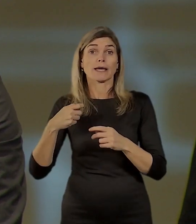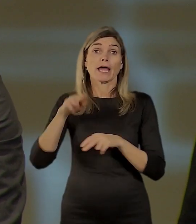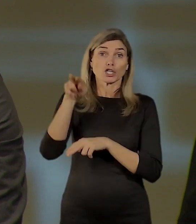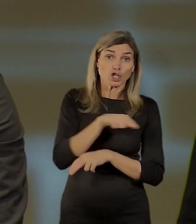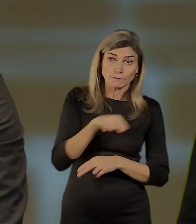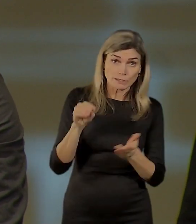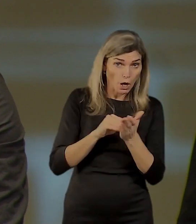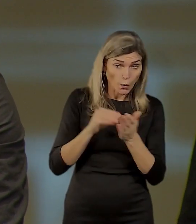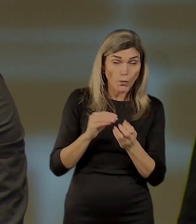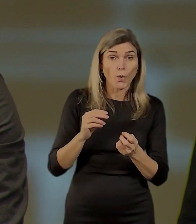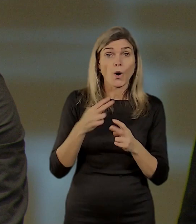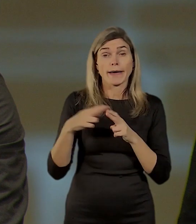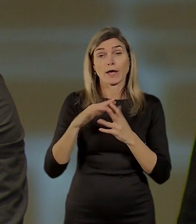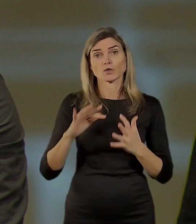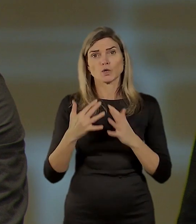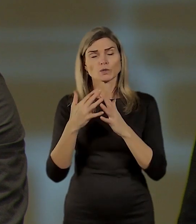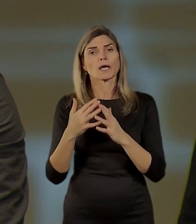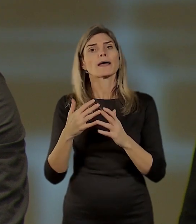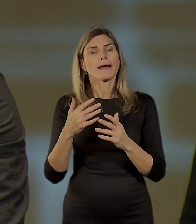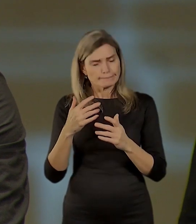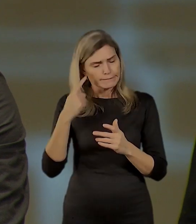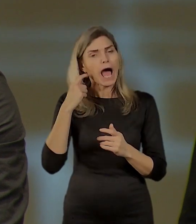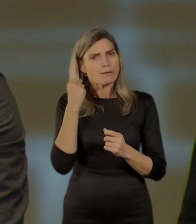to set up a phasing of the entire project, to take into account